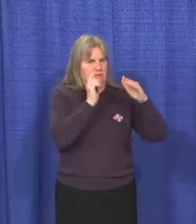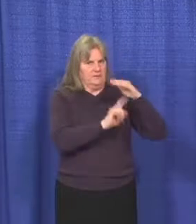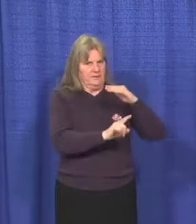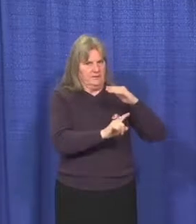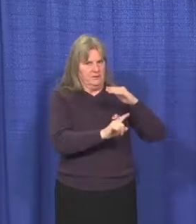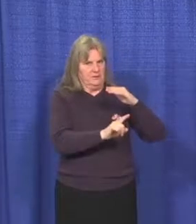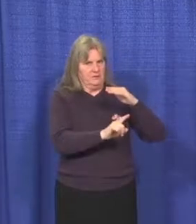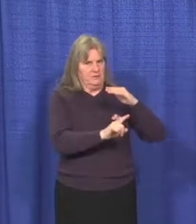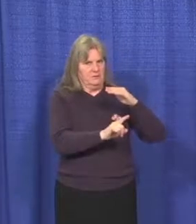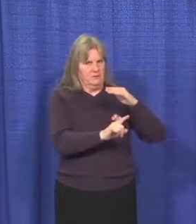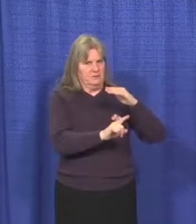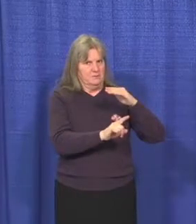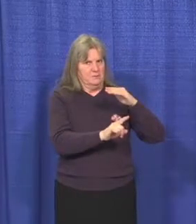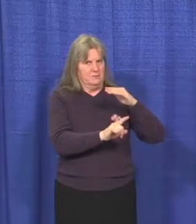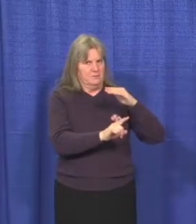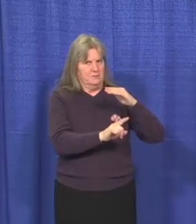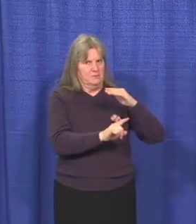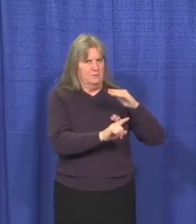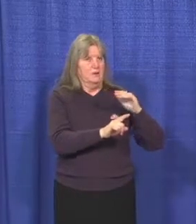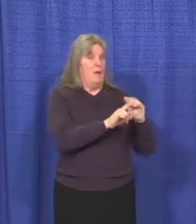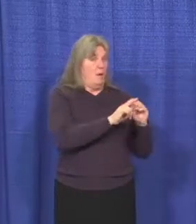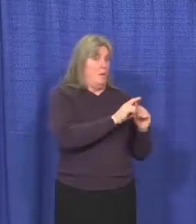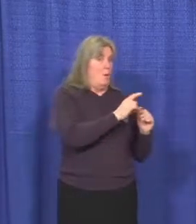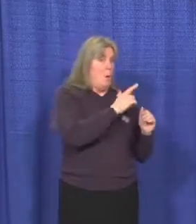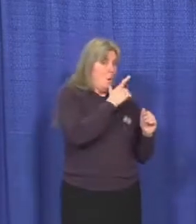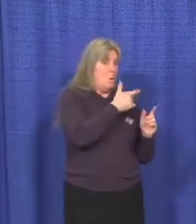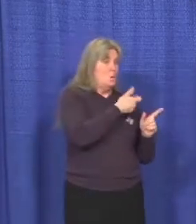self-isolation.